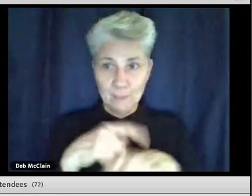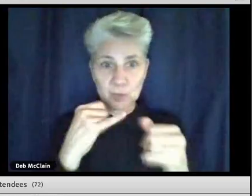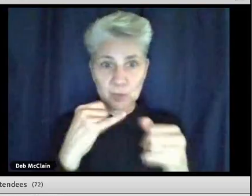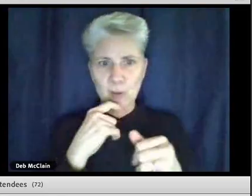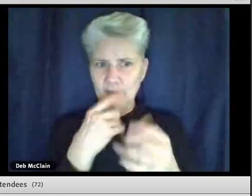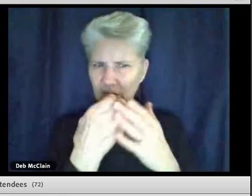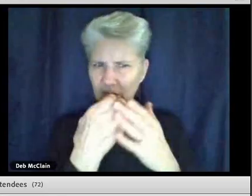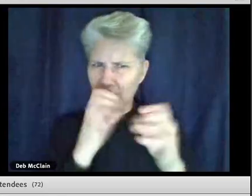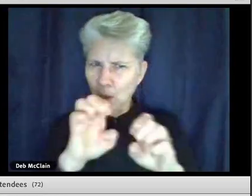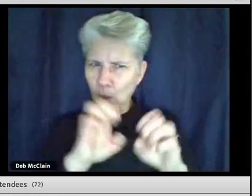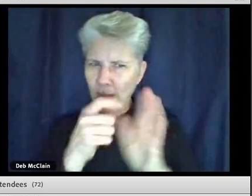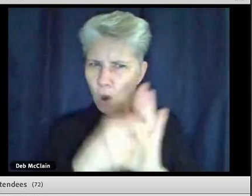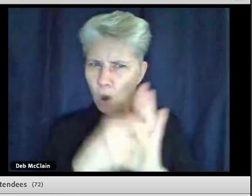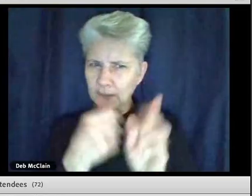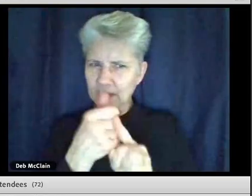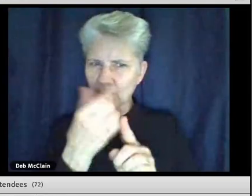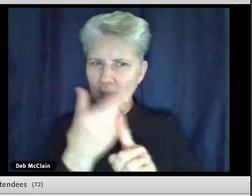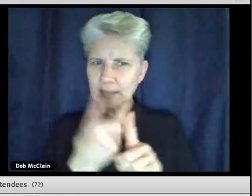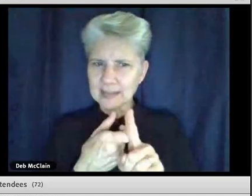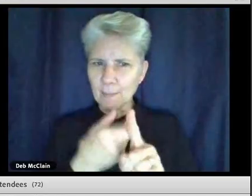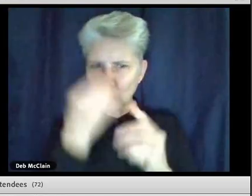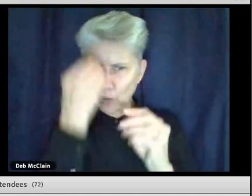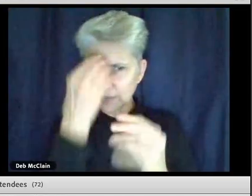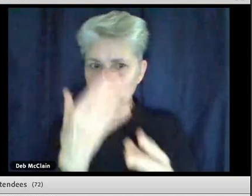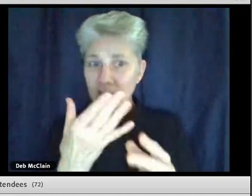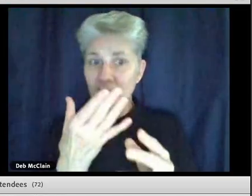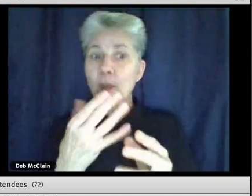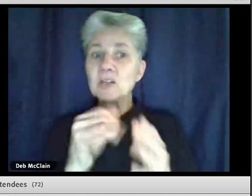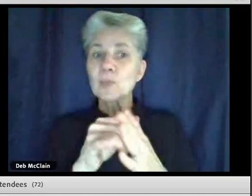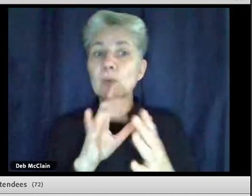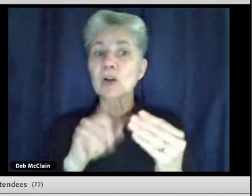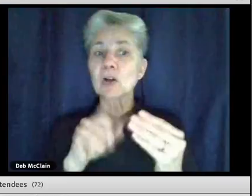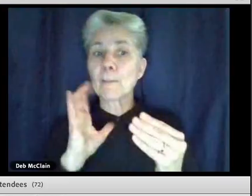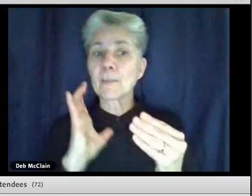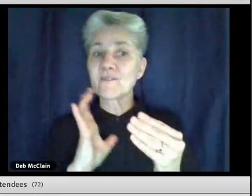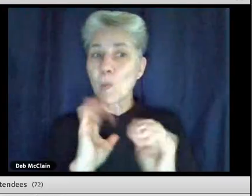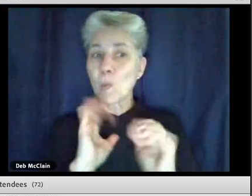Now that does not mean that they are right all the time. You still have to evaluate the article itself